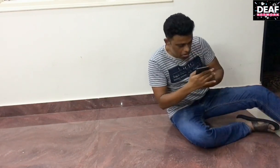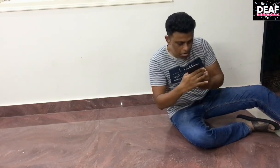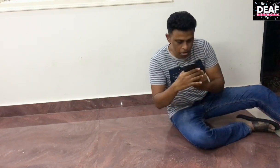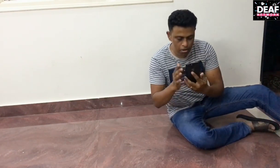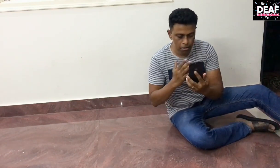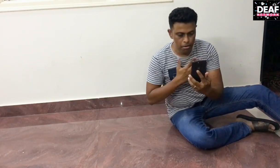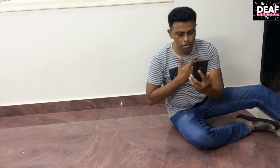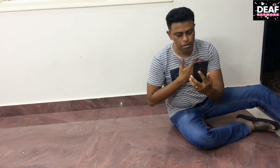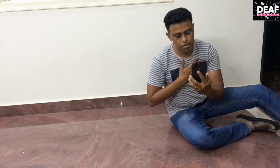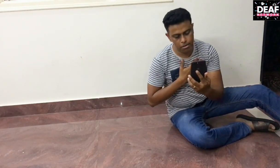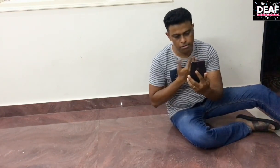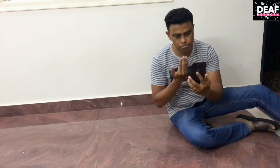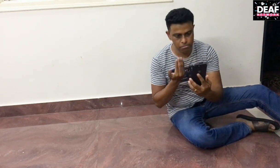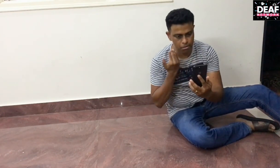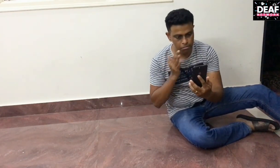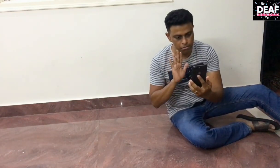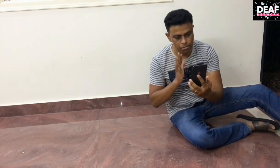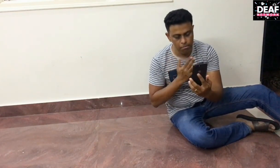Whew....it is safe!